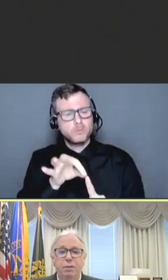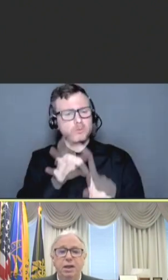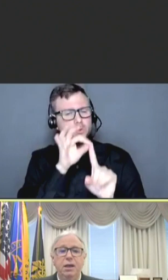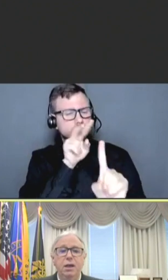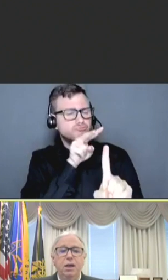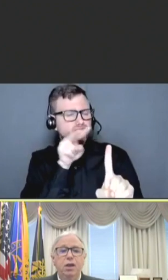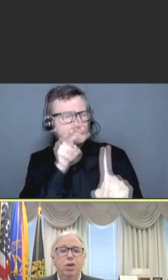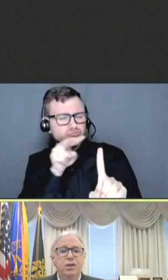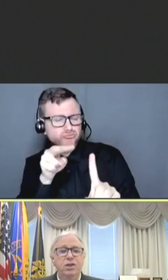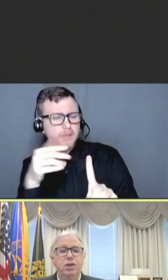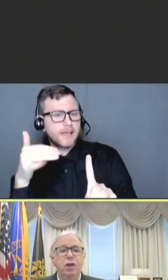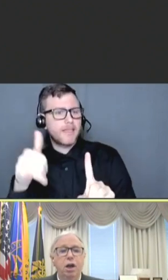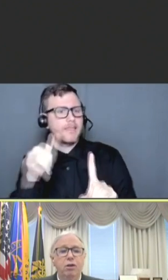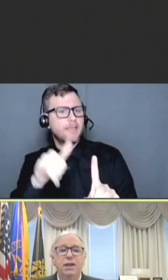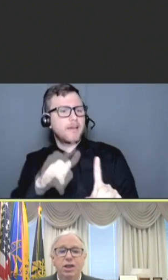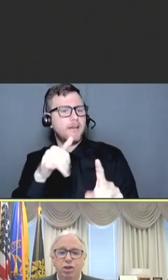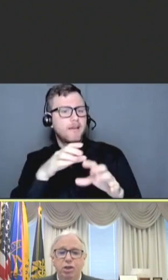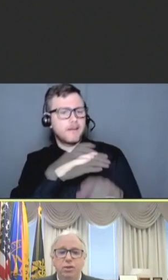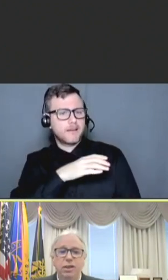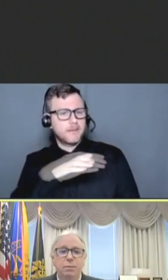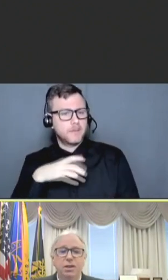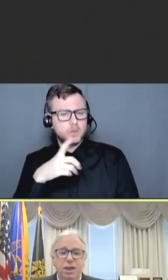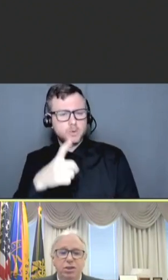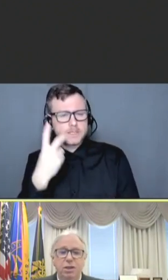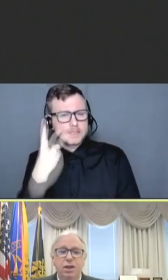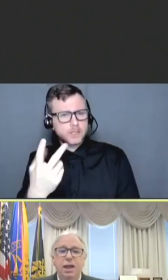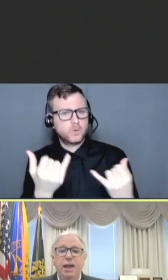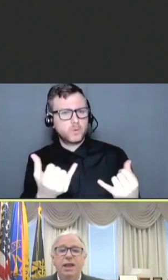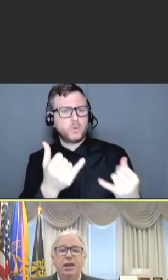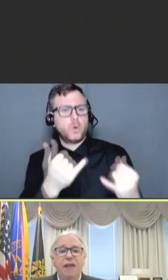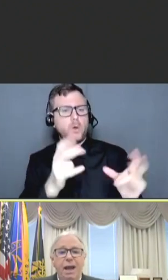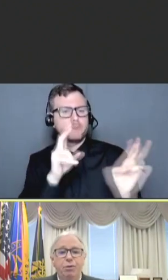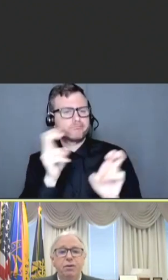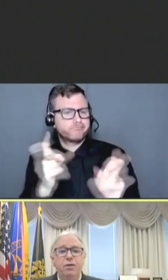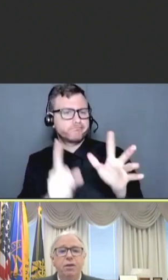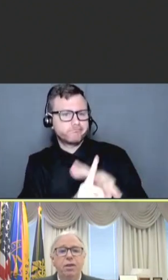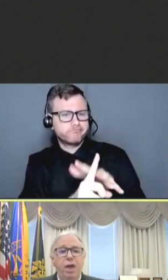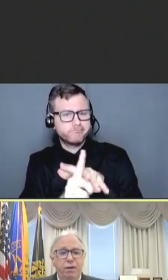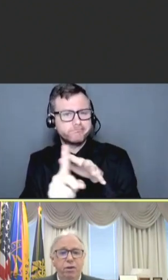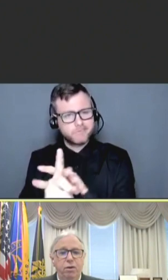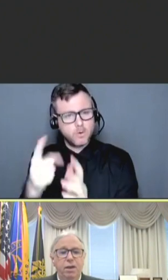the committee, you consider current issues in immunization in a collaborative, thoughtful,